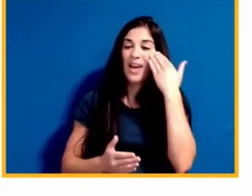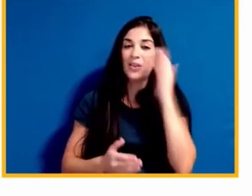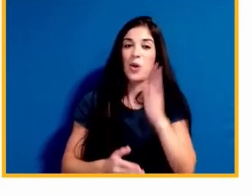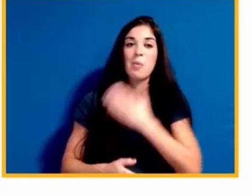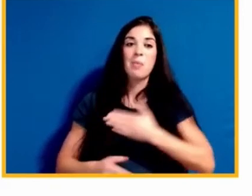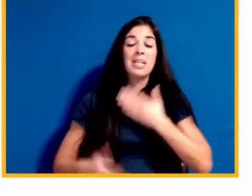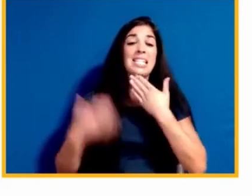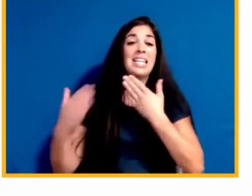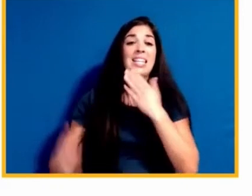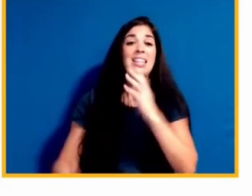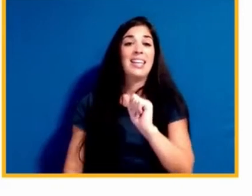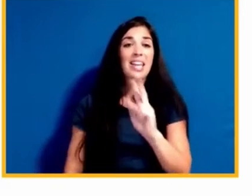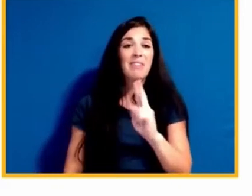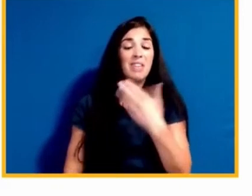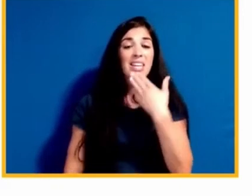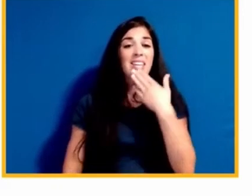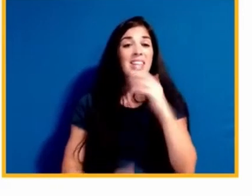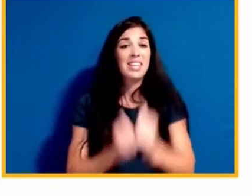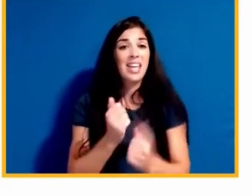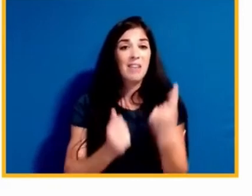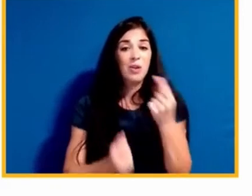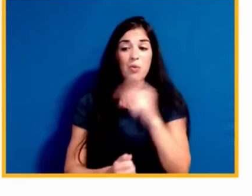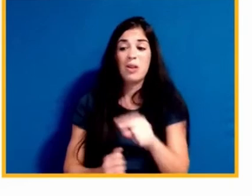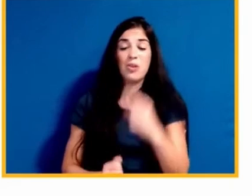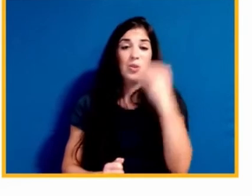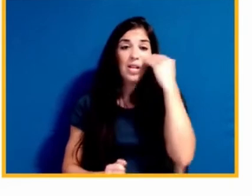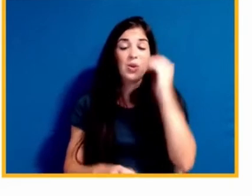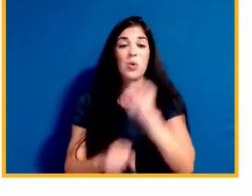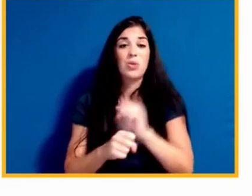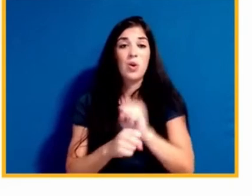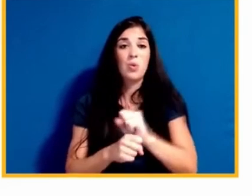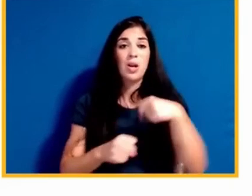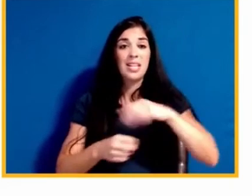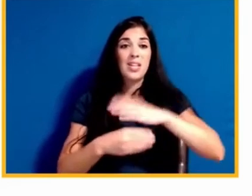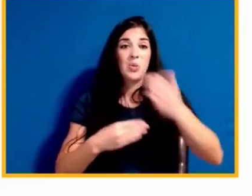thank A.V., thank everybody that you know that's worked on this weekend to make it possible,